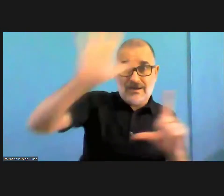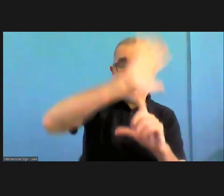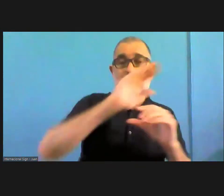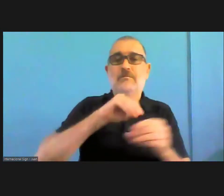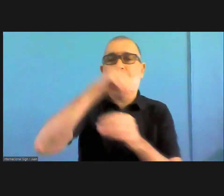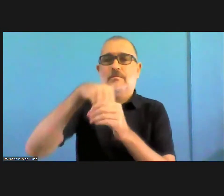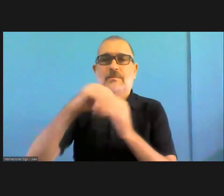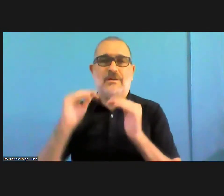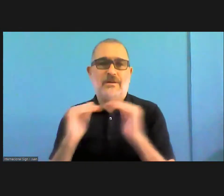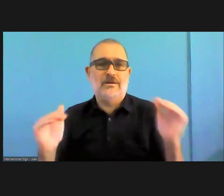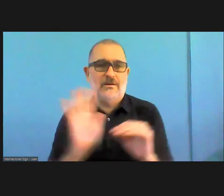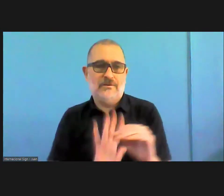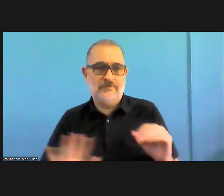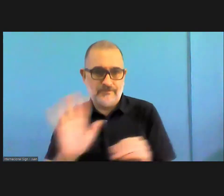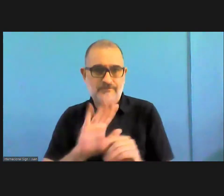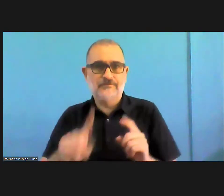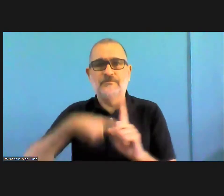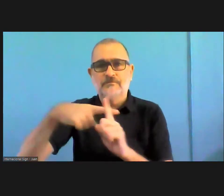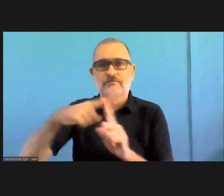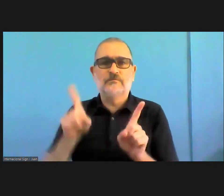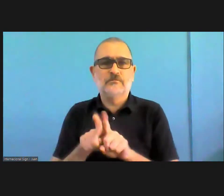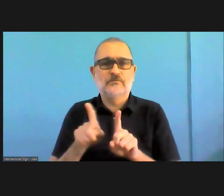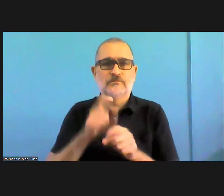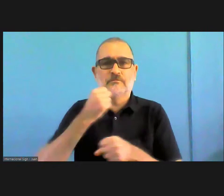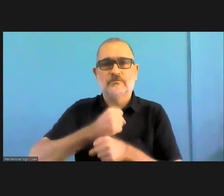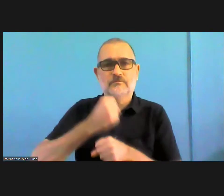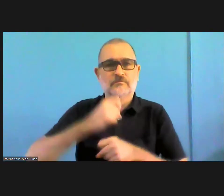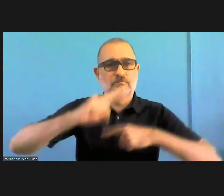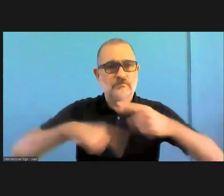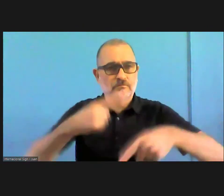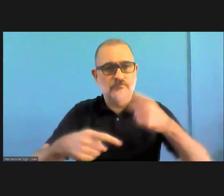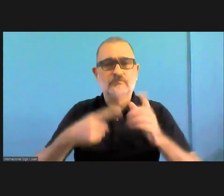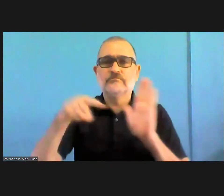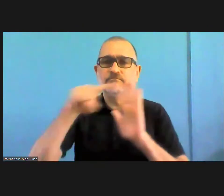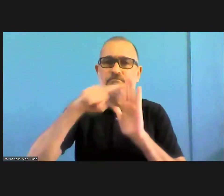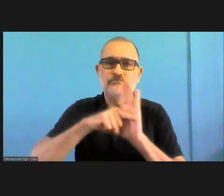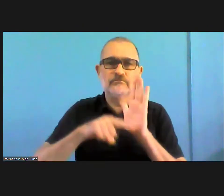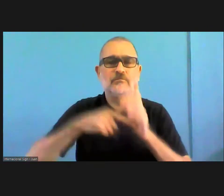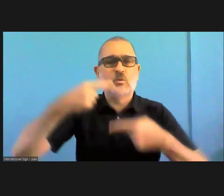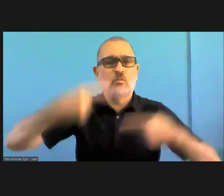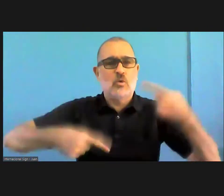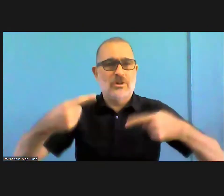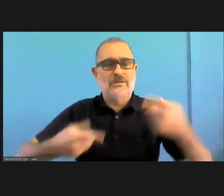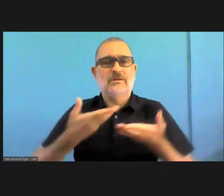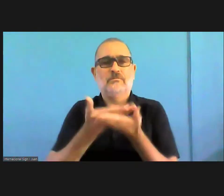And then ensuring access , universal and equitable access, to all public health interventions.